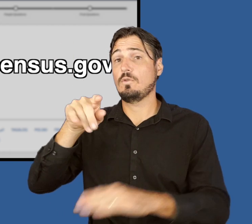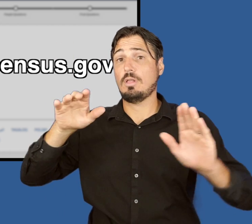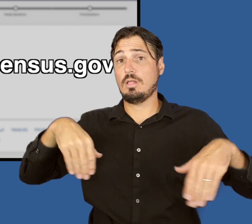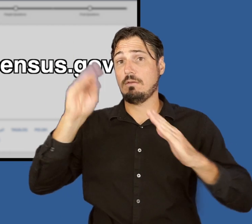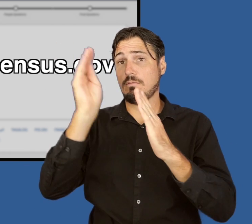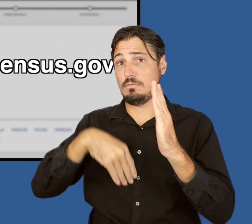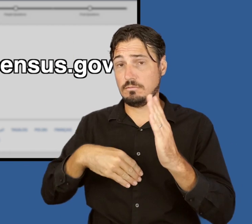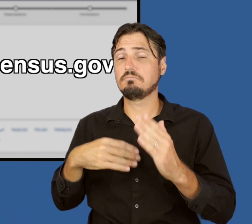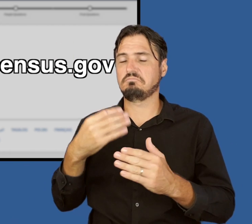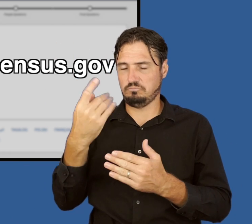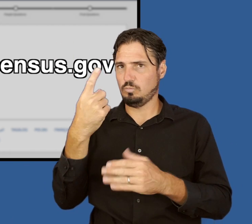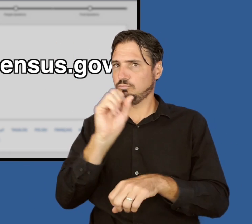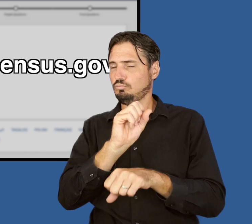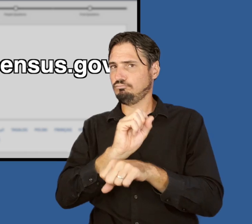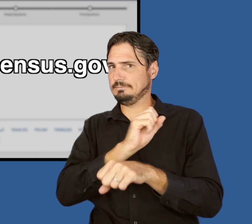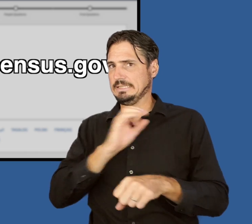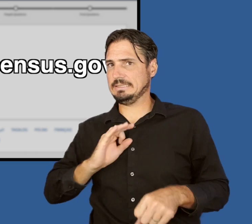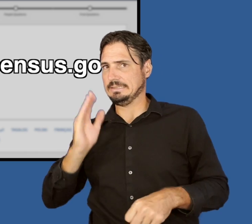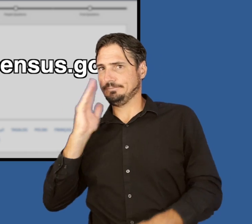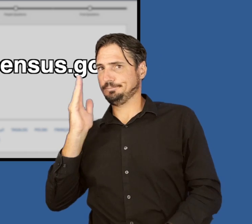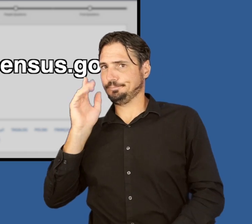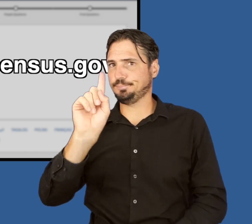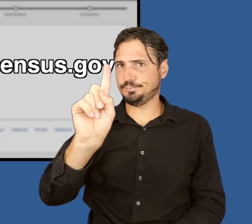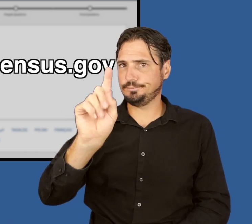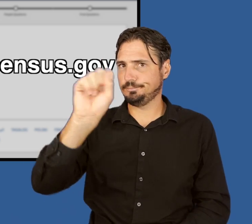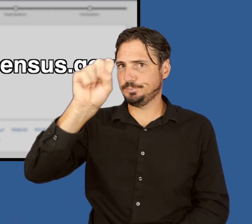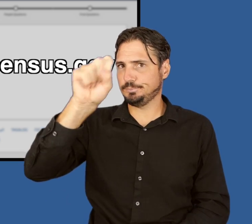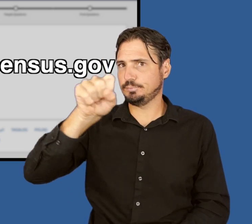worker will be visiting your home to assist you in completing your Census form